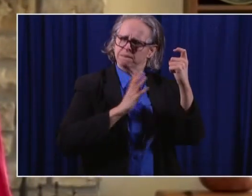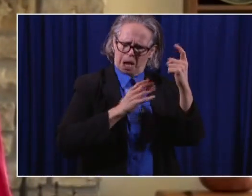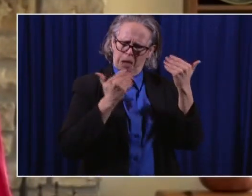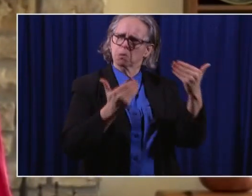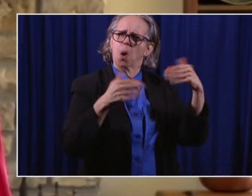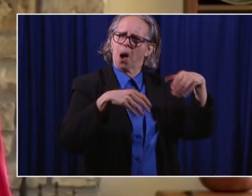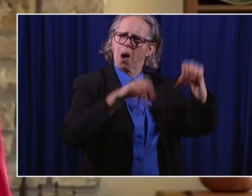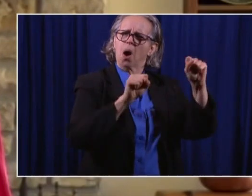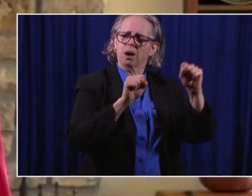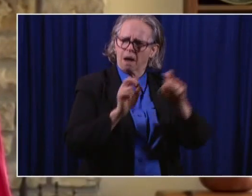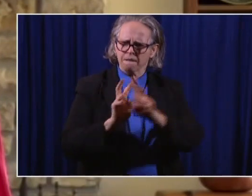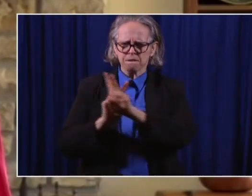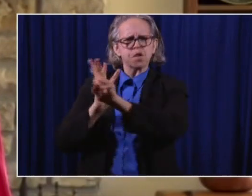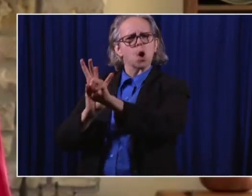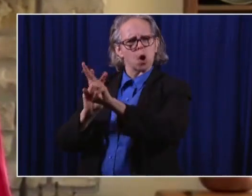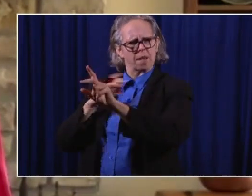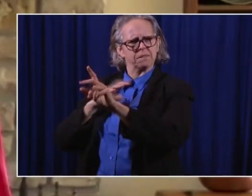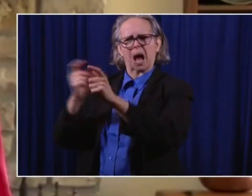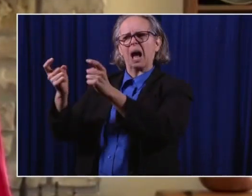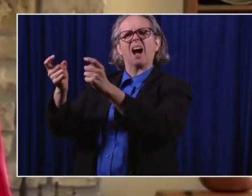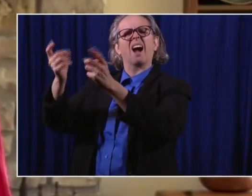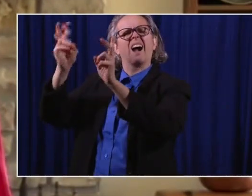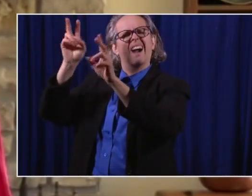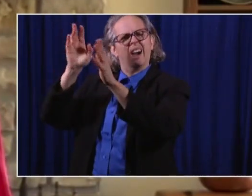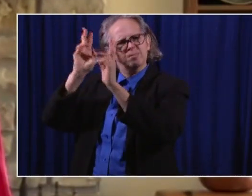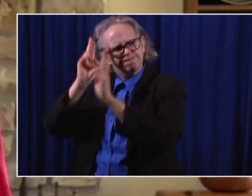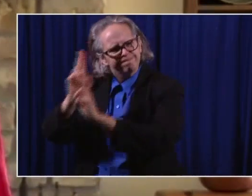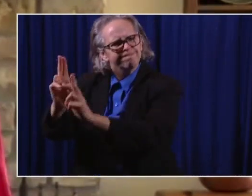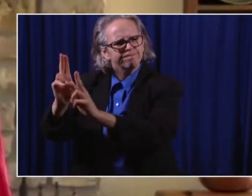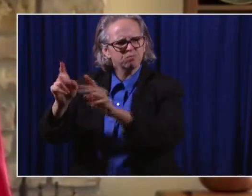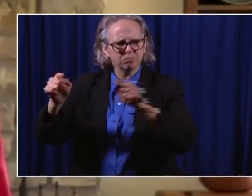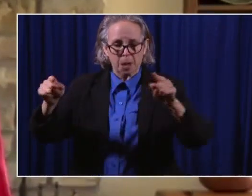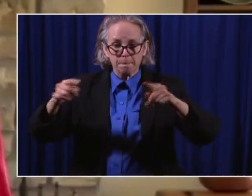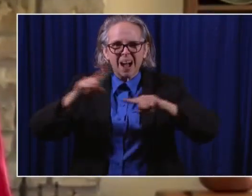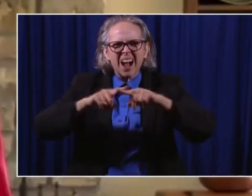AFFECTING THE WEDDING RECEPTIONS OR THE WEDDINGS THEMSELVES, THE SIMONI'S NOR THE FUNERALS.